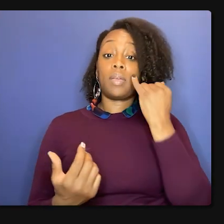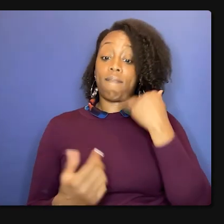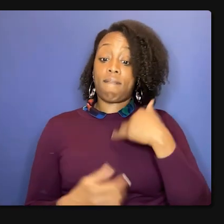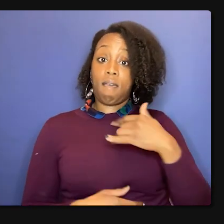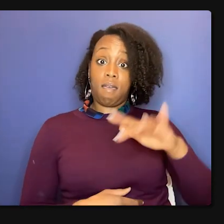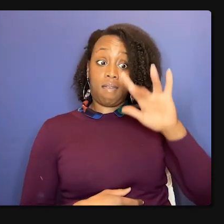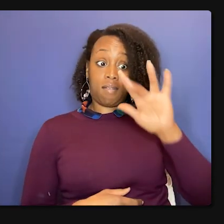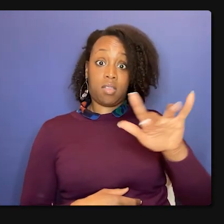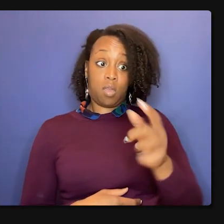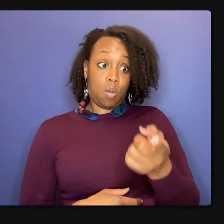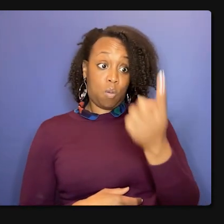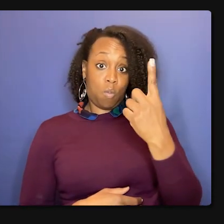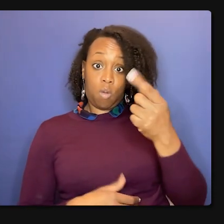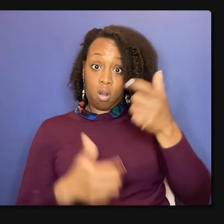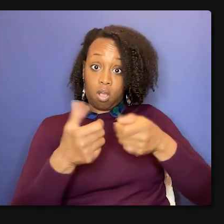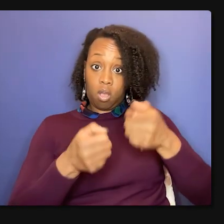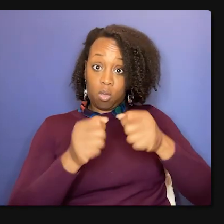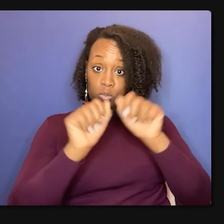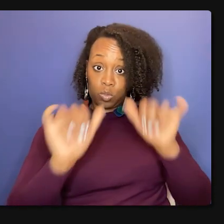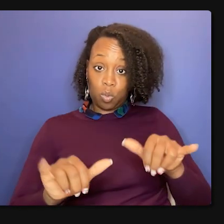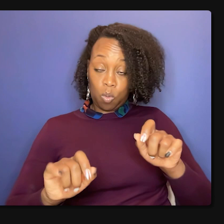So by clicking on a single console,